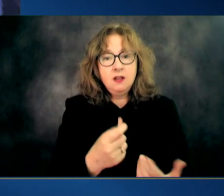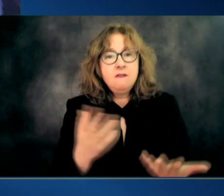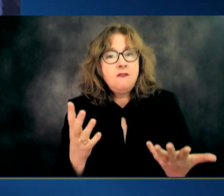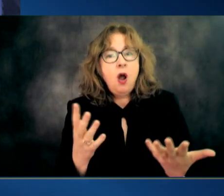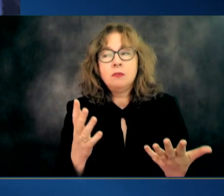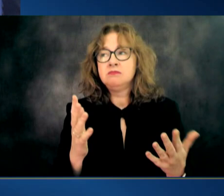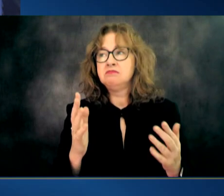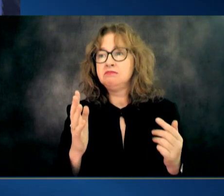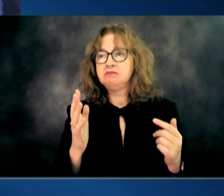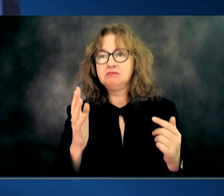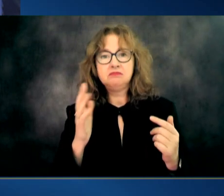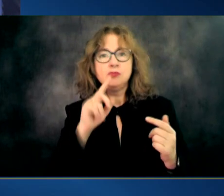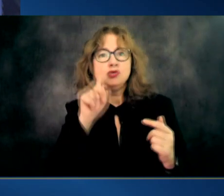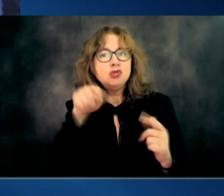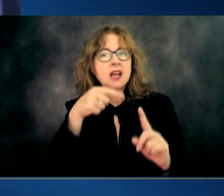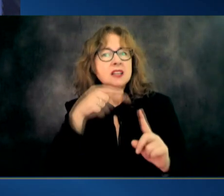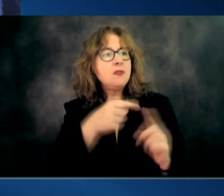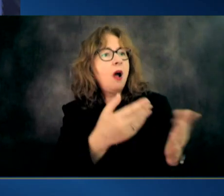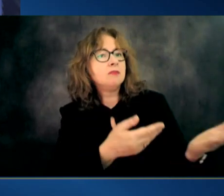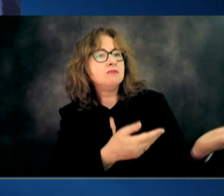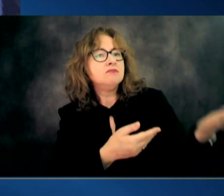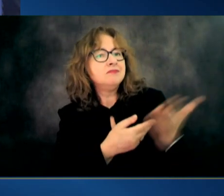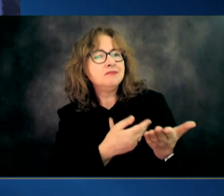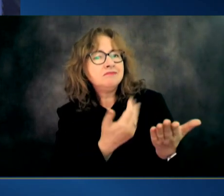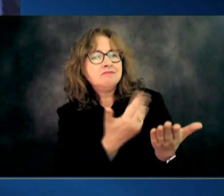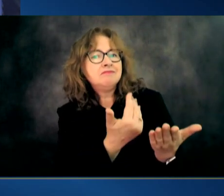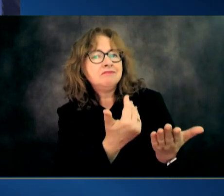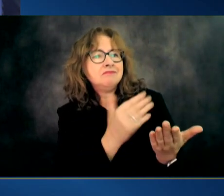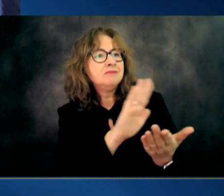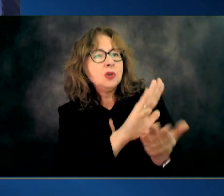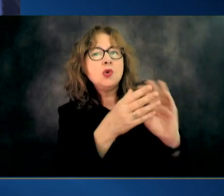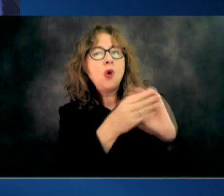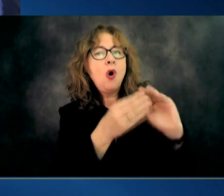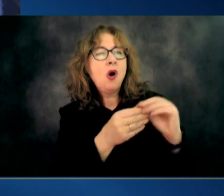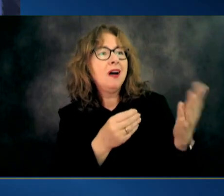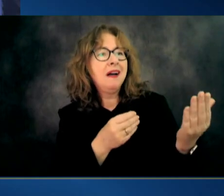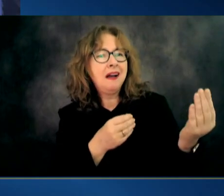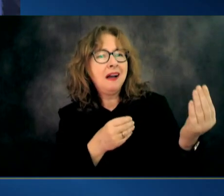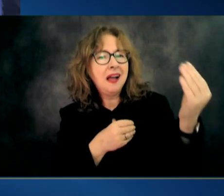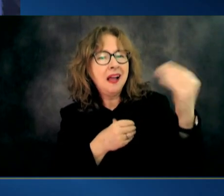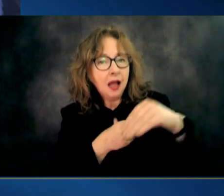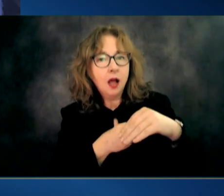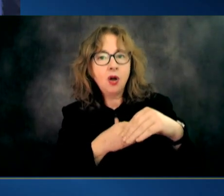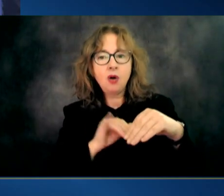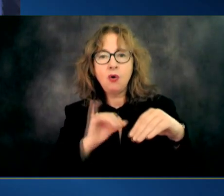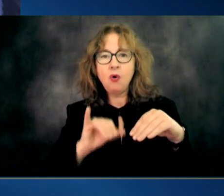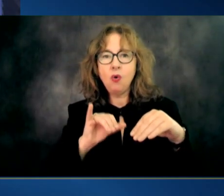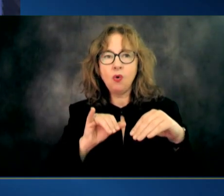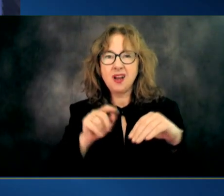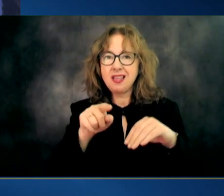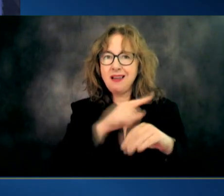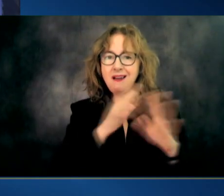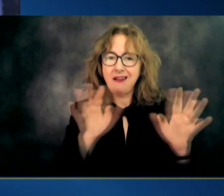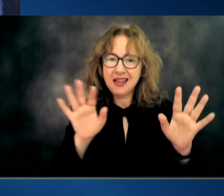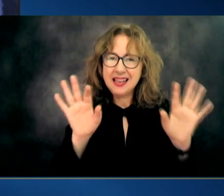to say their piece of the puzzle. Because they are like a key part of the puzzle. Thank you.